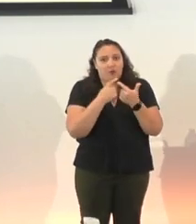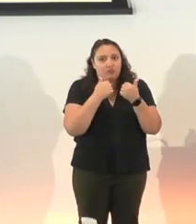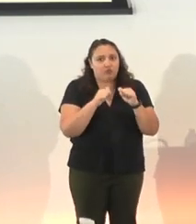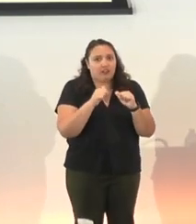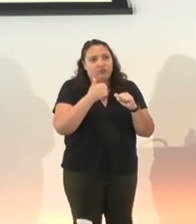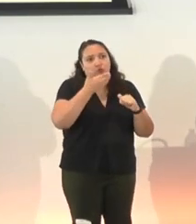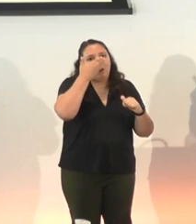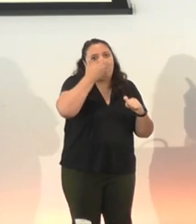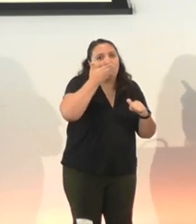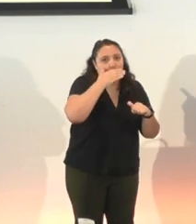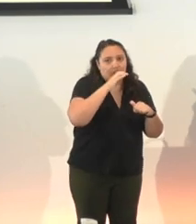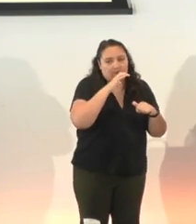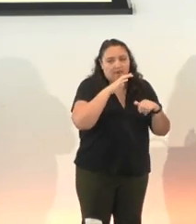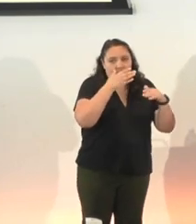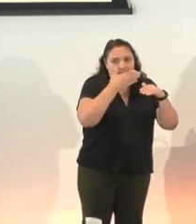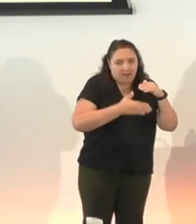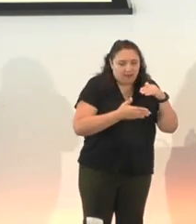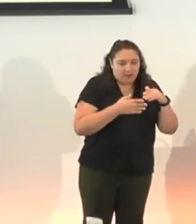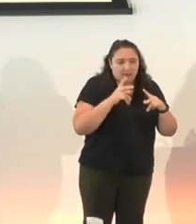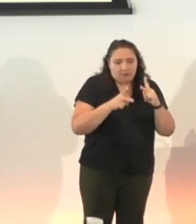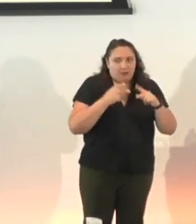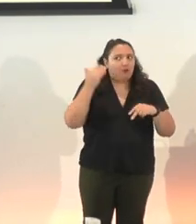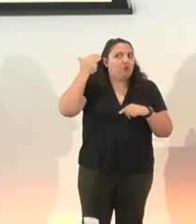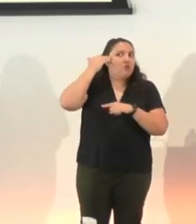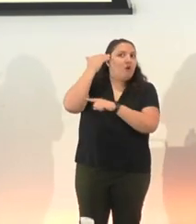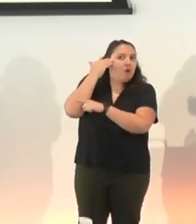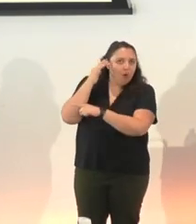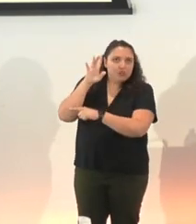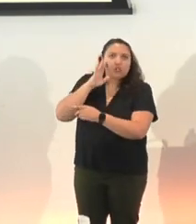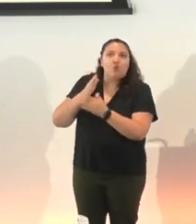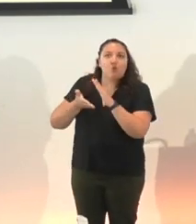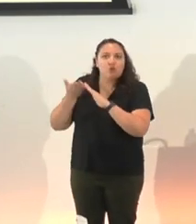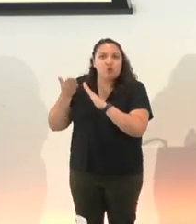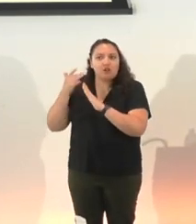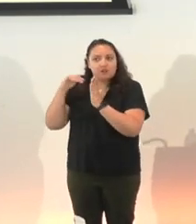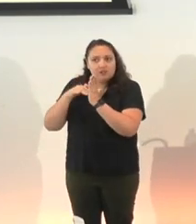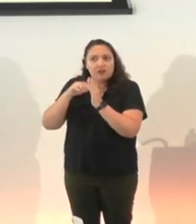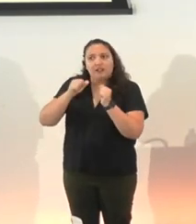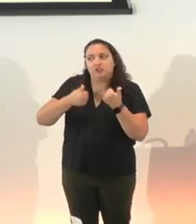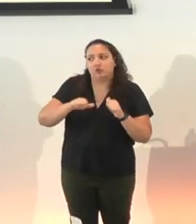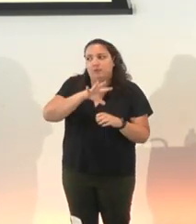end where people will be aware Tabitha will run a study so they can get involved if they